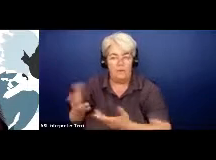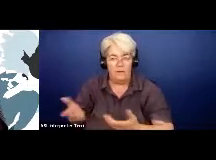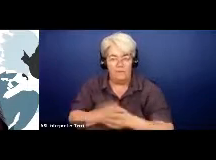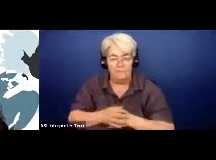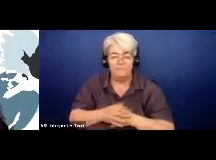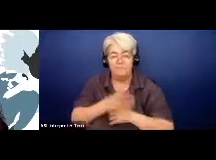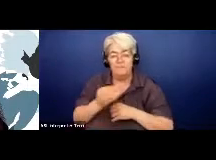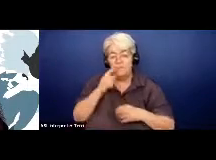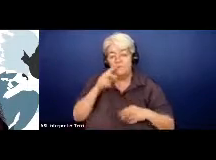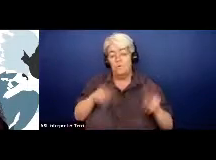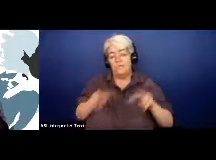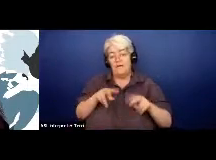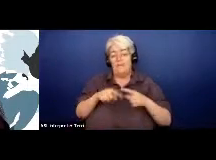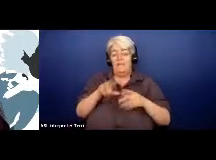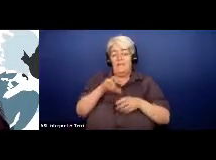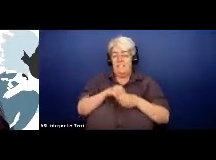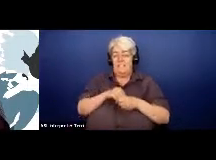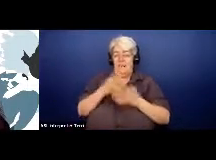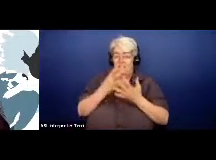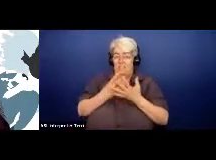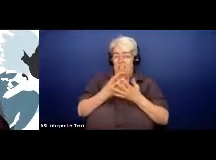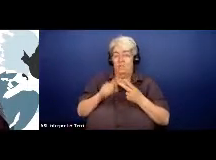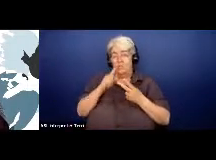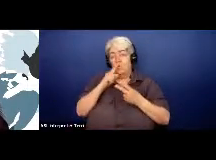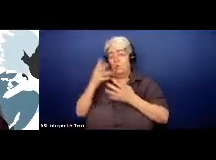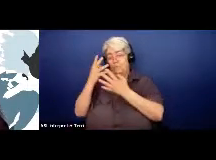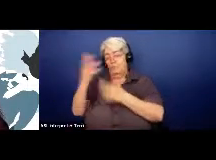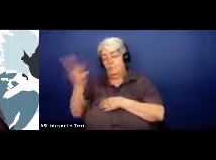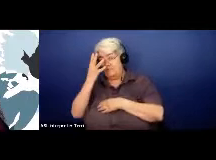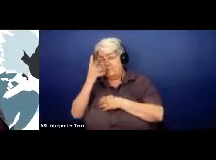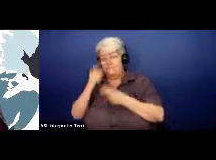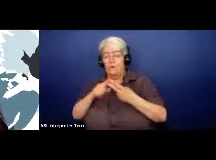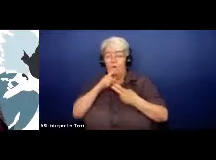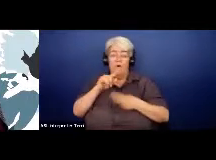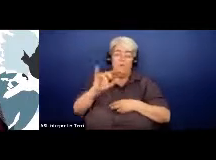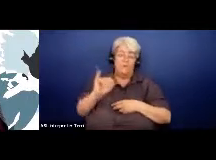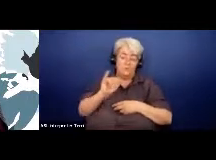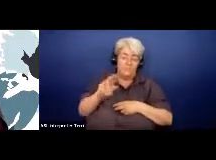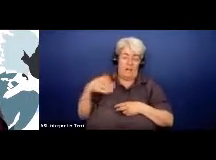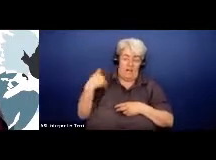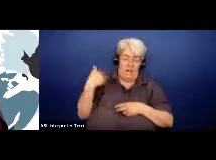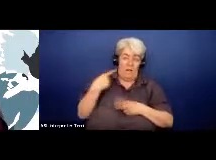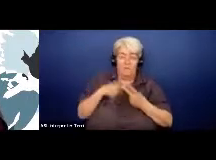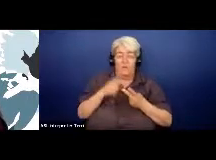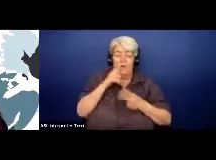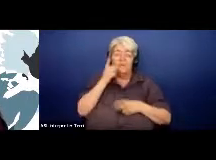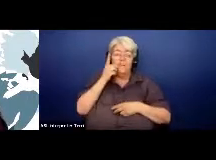of jails or prisoners or if we're talking about the juvenile system we might be thinking residential treatment facilities or we might